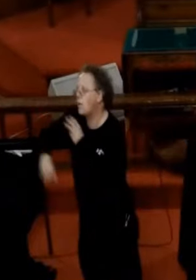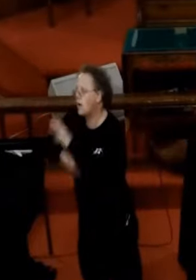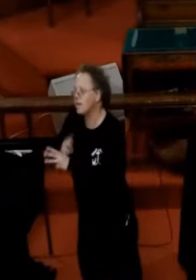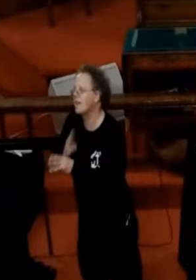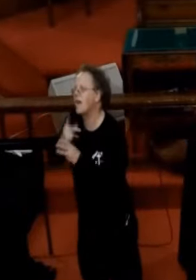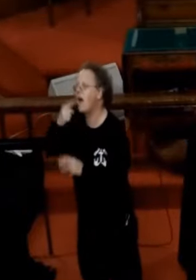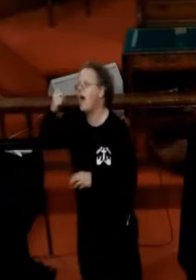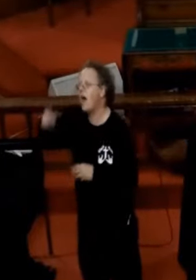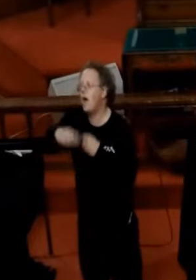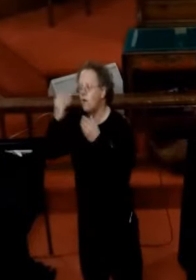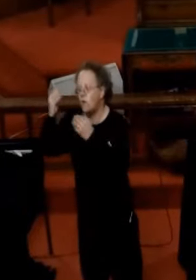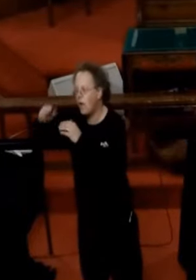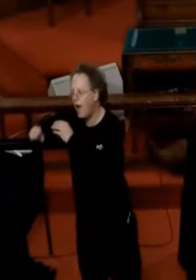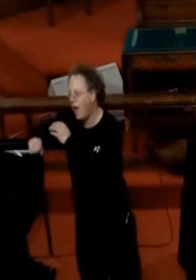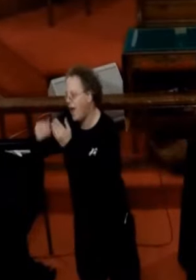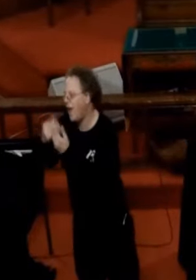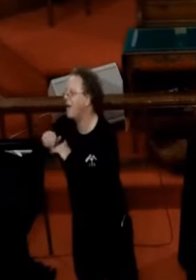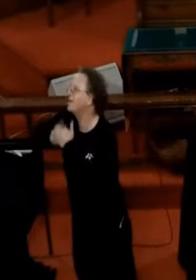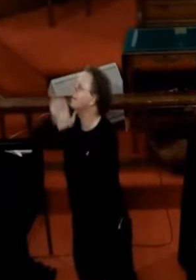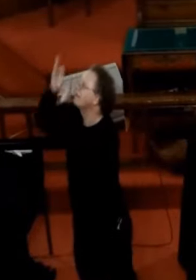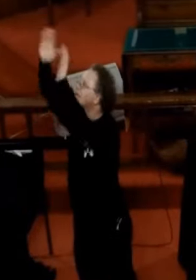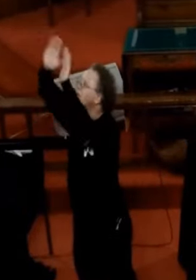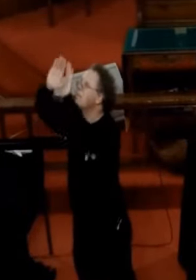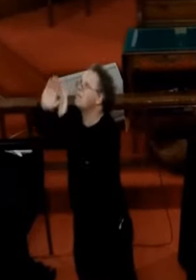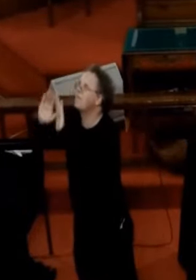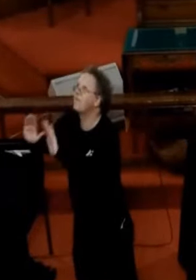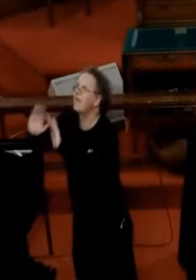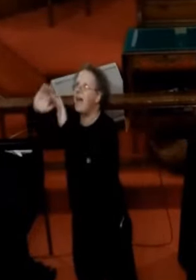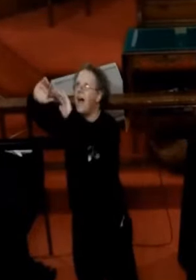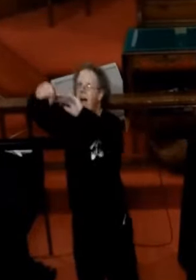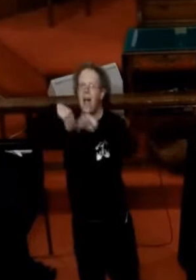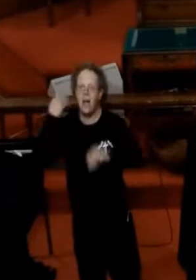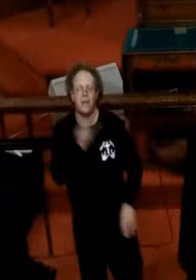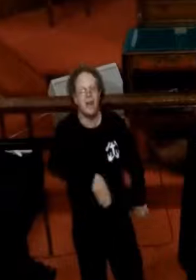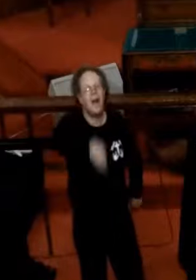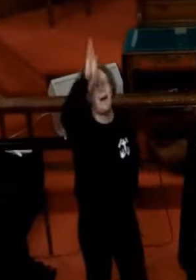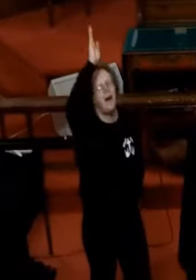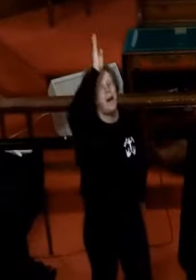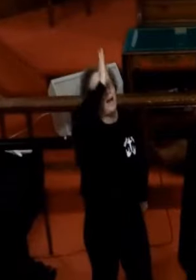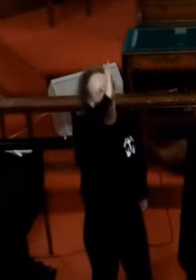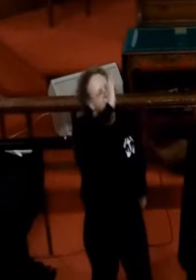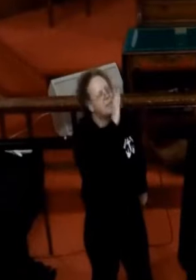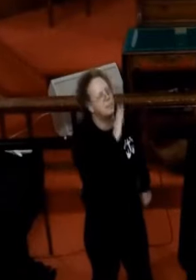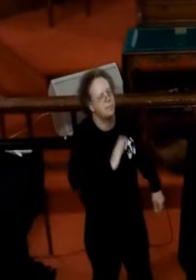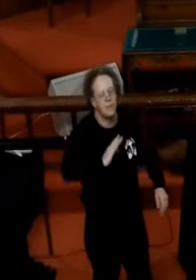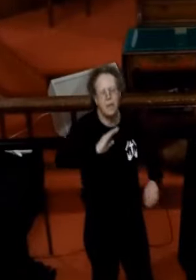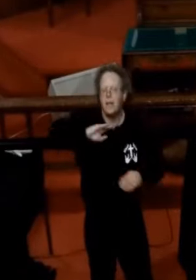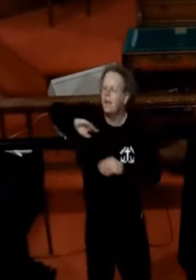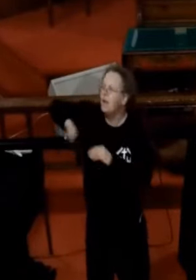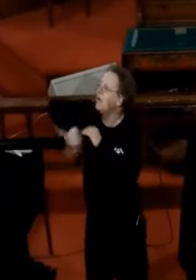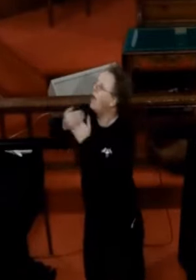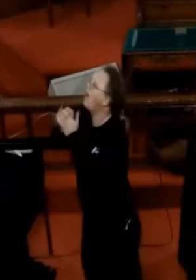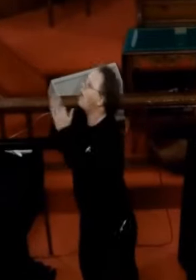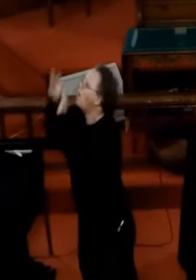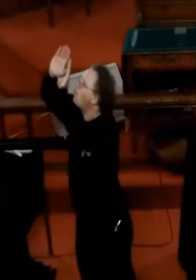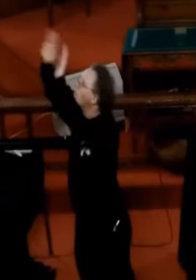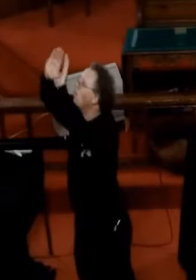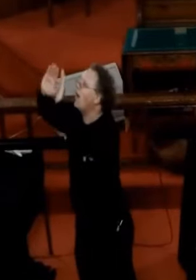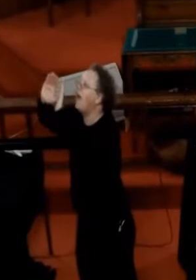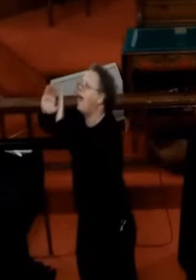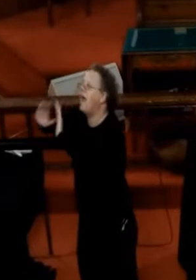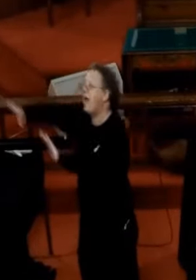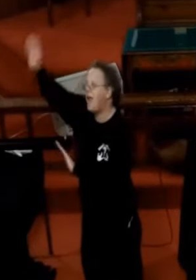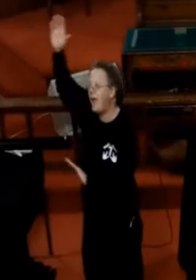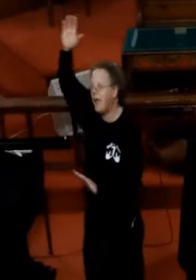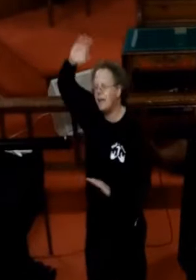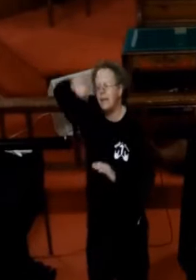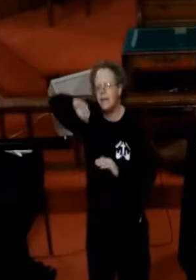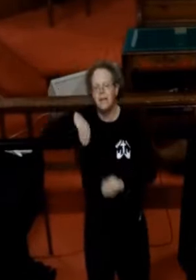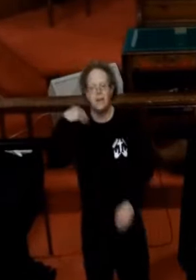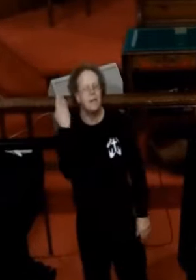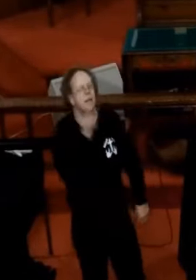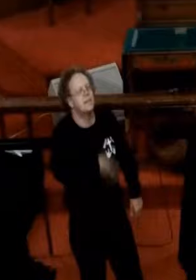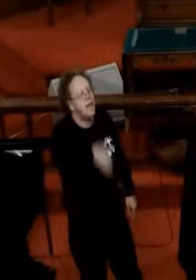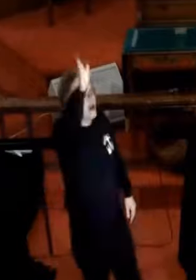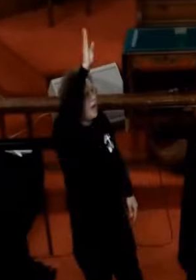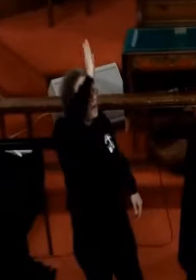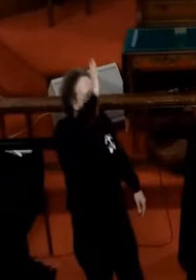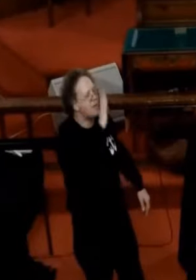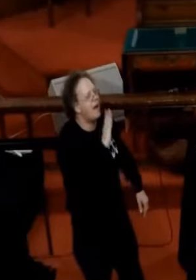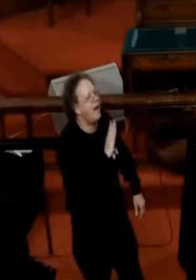How great is our God